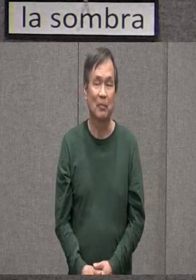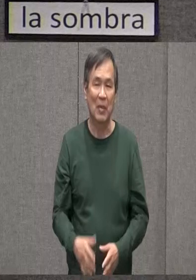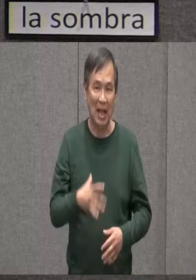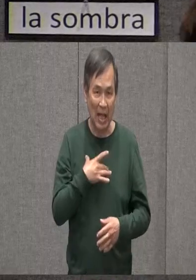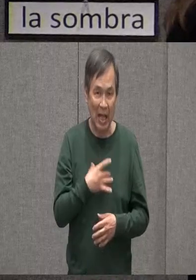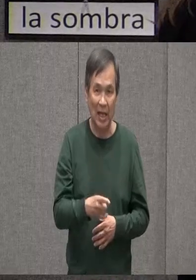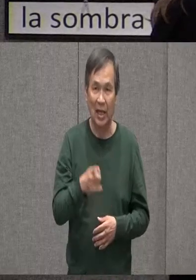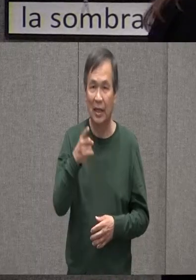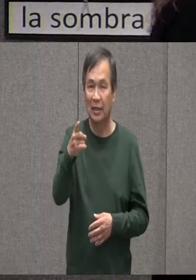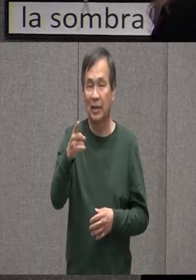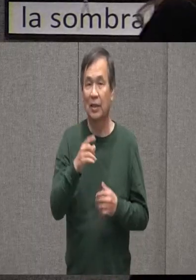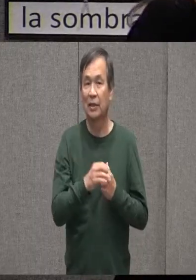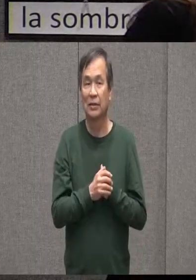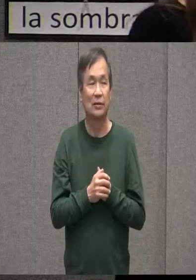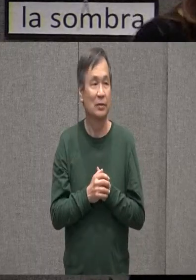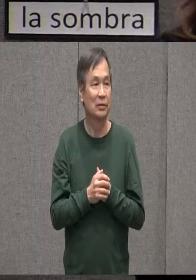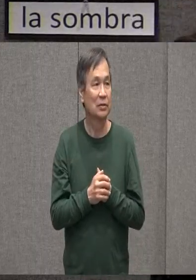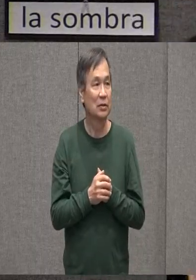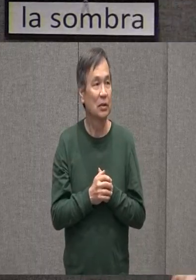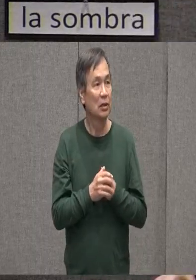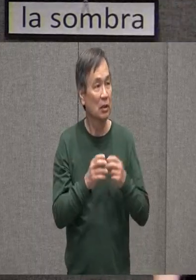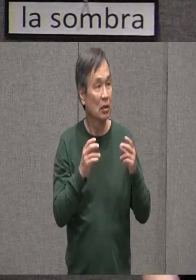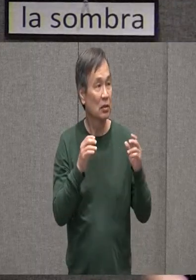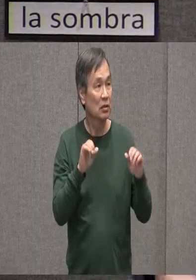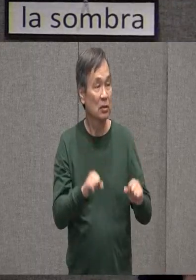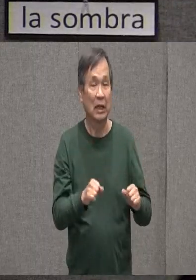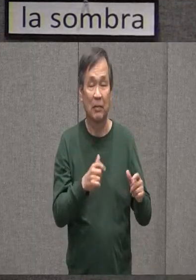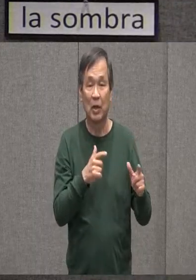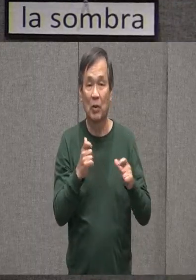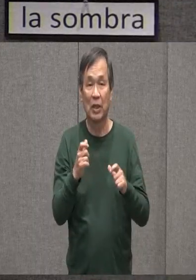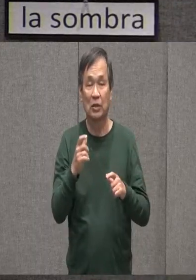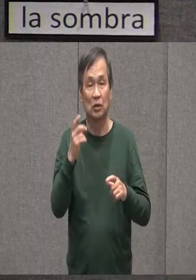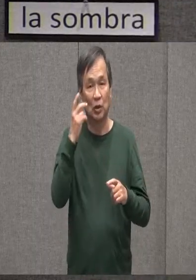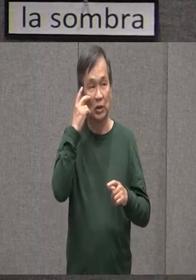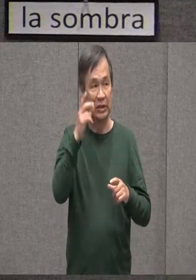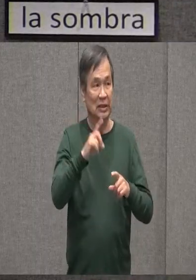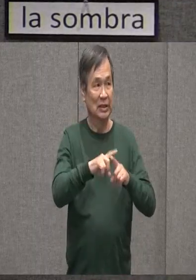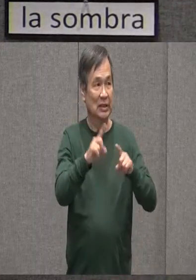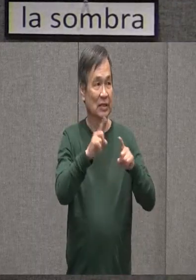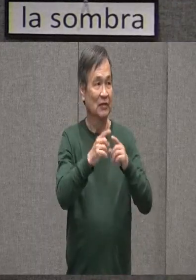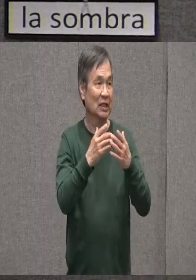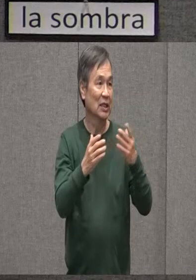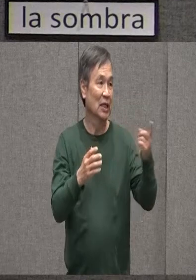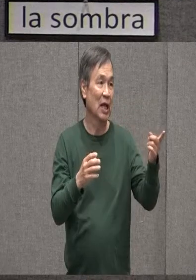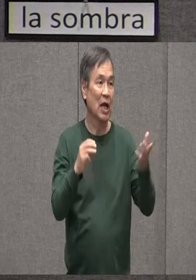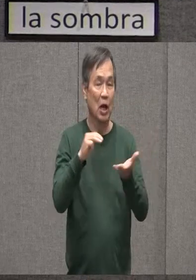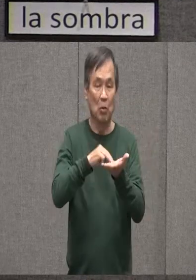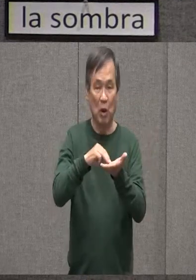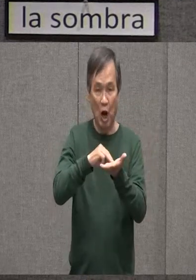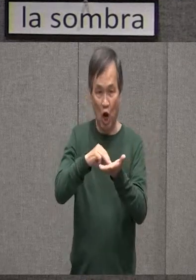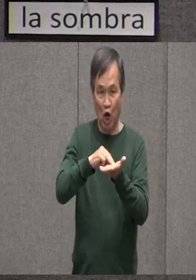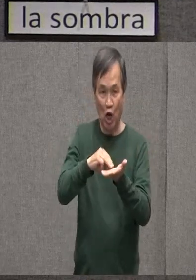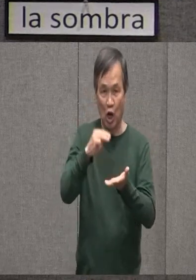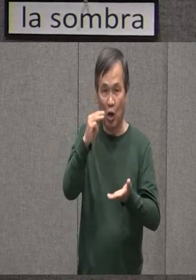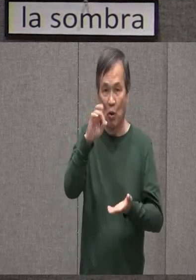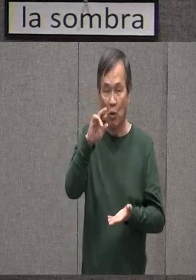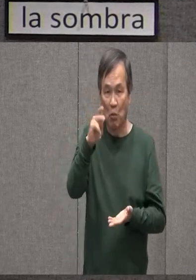I do too, and it goes pretty quickly. So I have a bunch of other different things. I have a marker that has this really cool sort of oval shape.